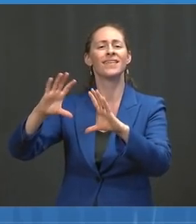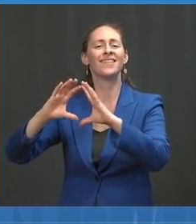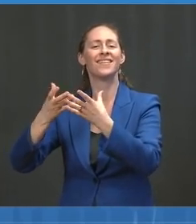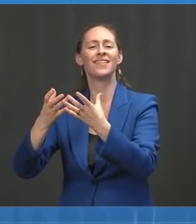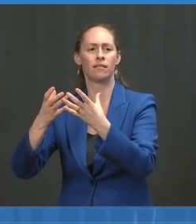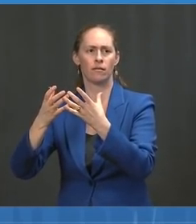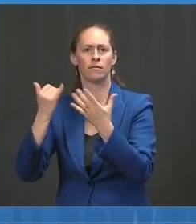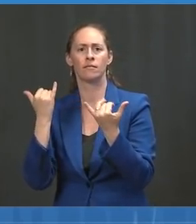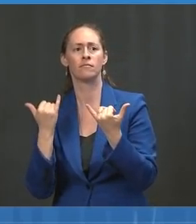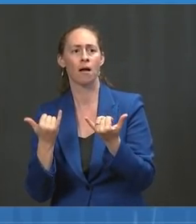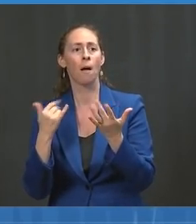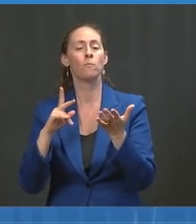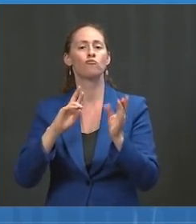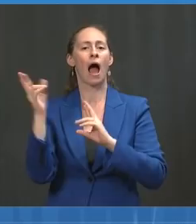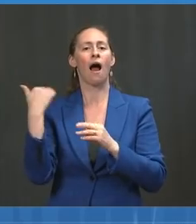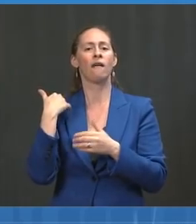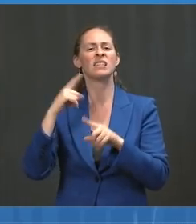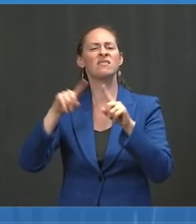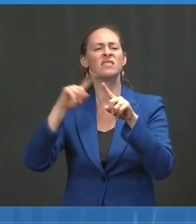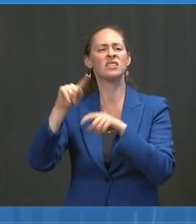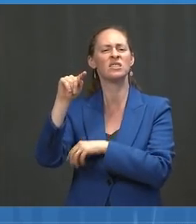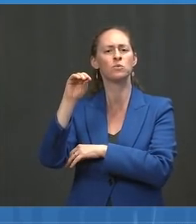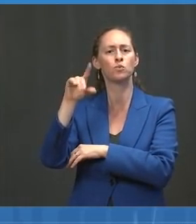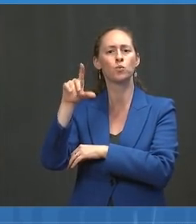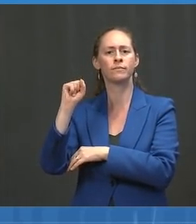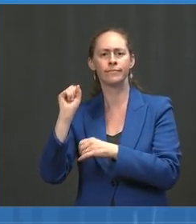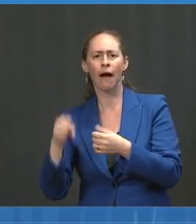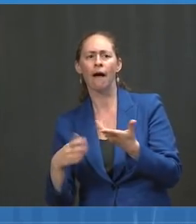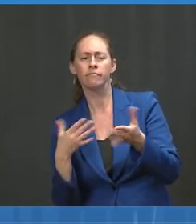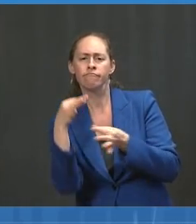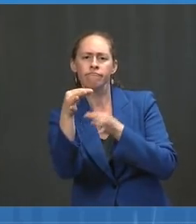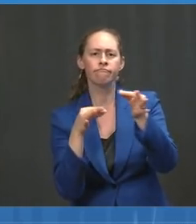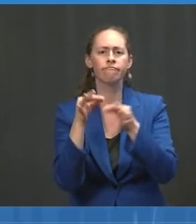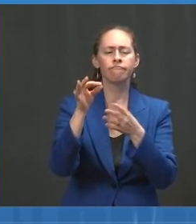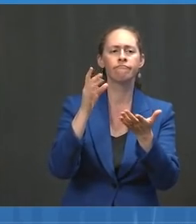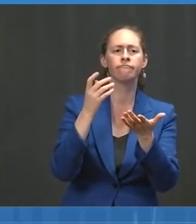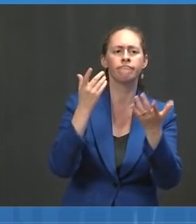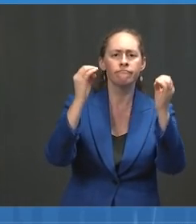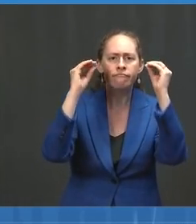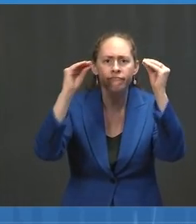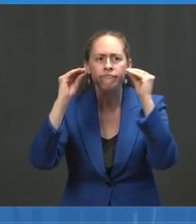Since the spring, we've been building this people-powered movement of individuals and organizations across the nation